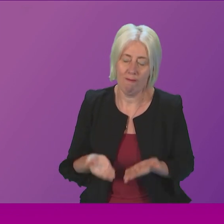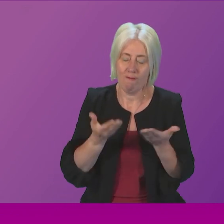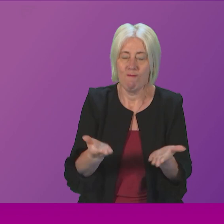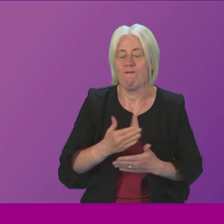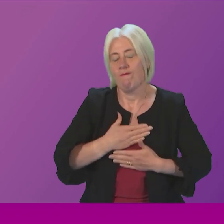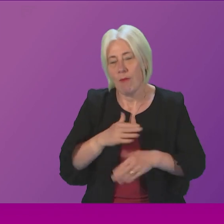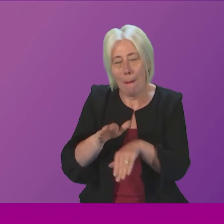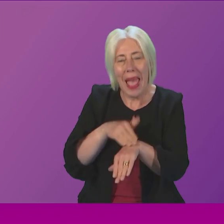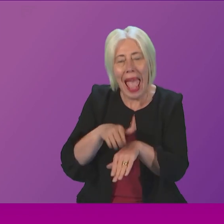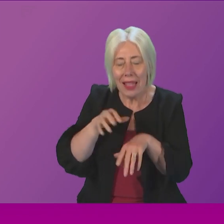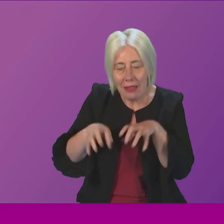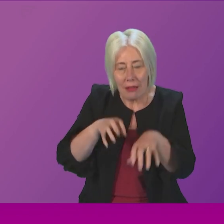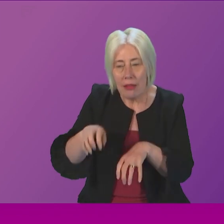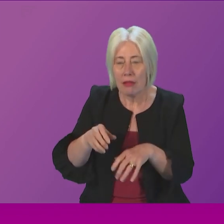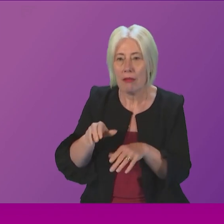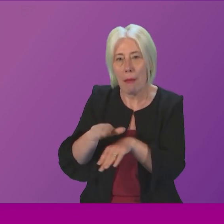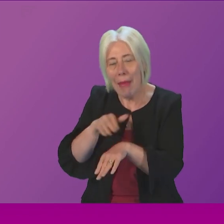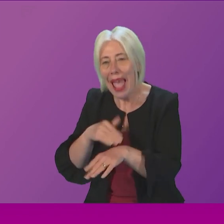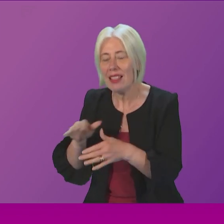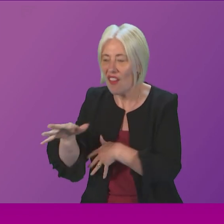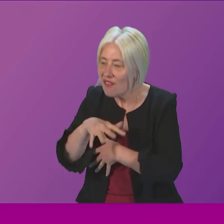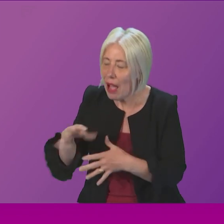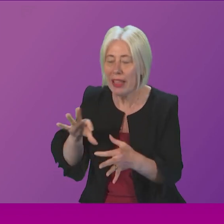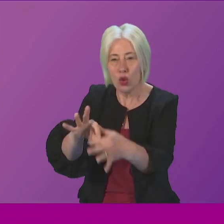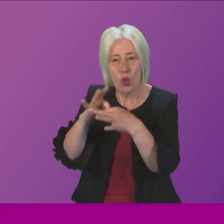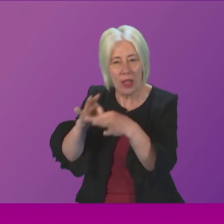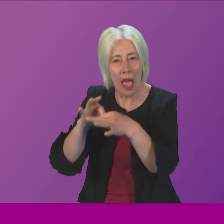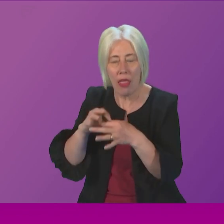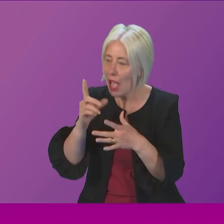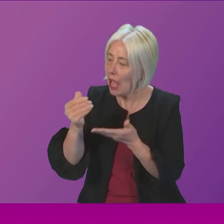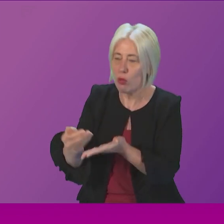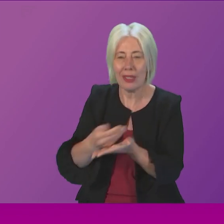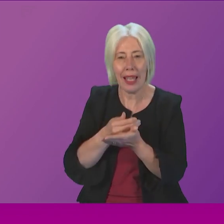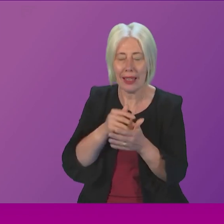Keeping pets and people together is the best way to protect animal and human welfare.